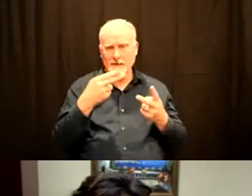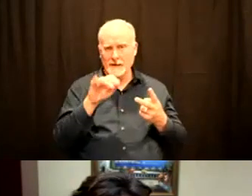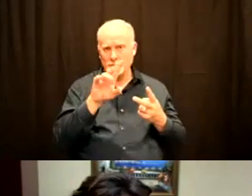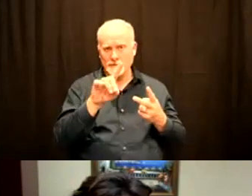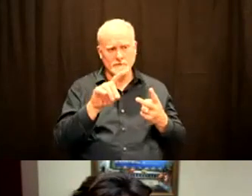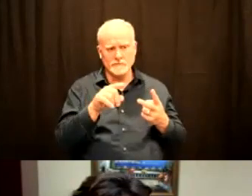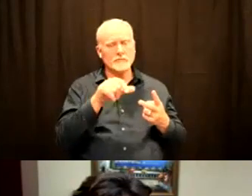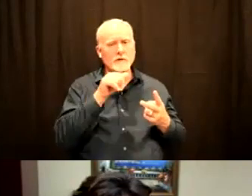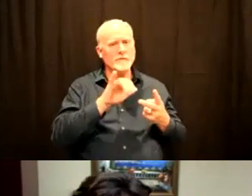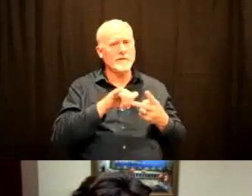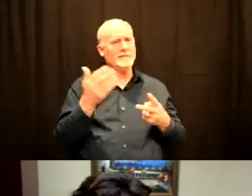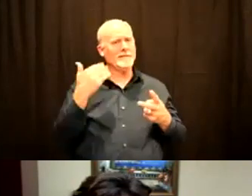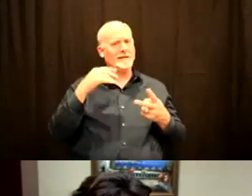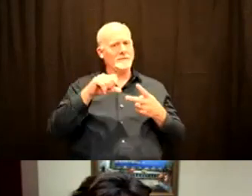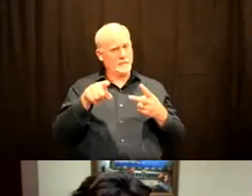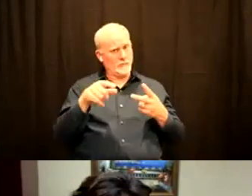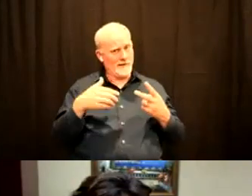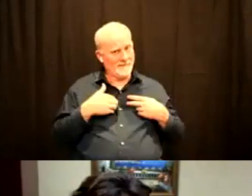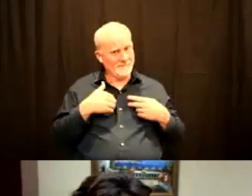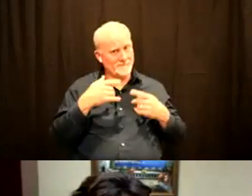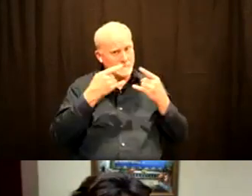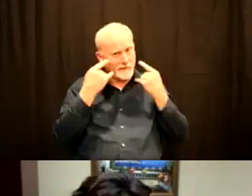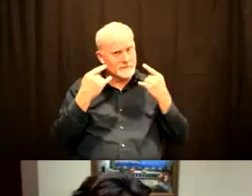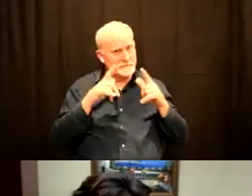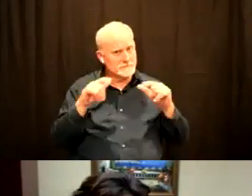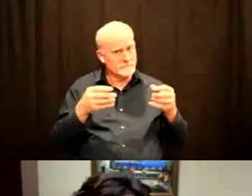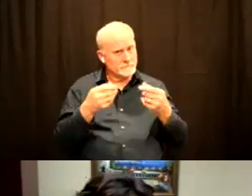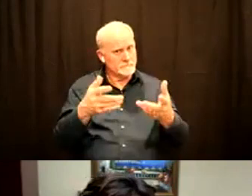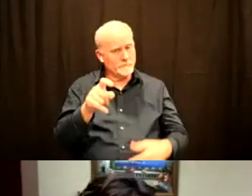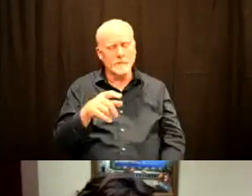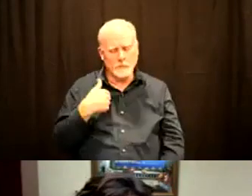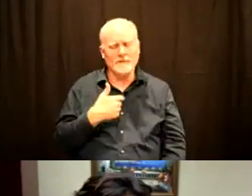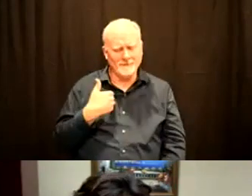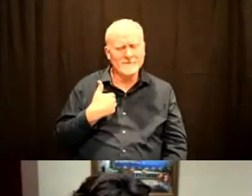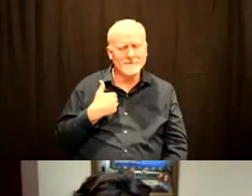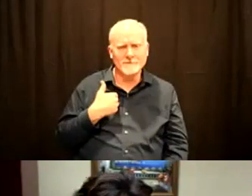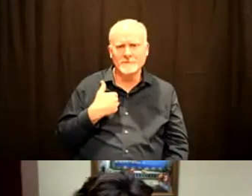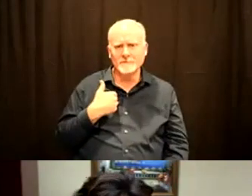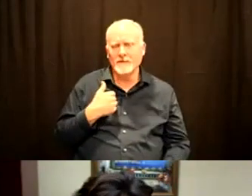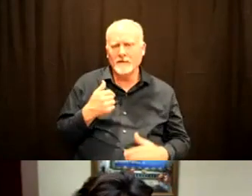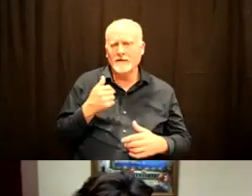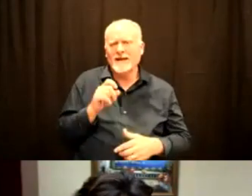semester do you have access to ppe and the answer is we do have some extra ppe the first